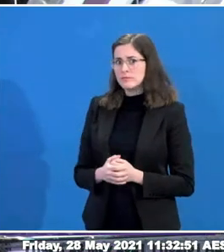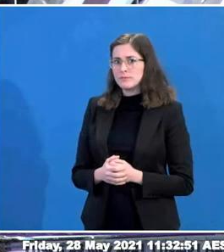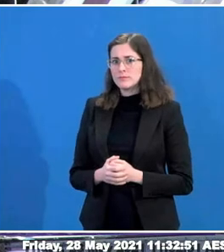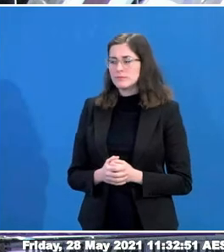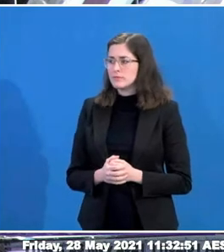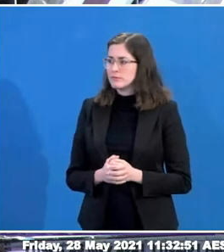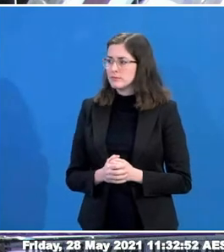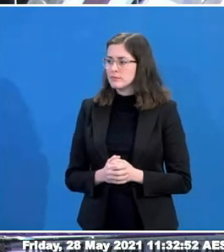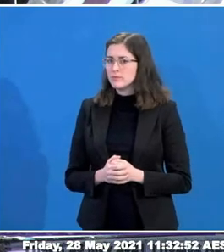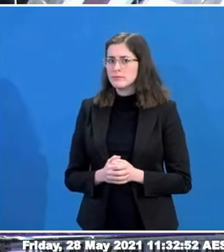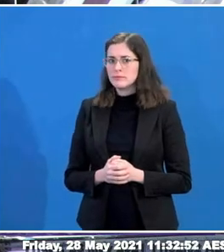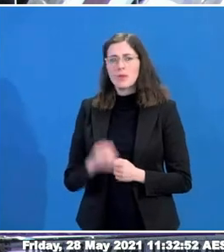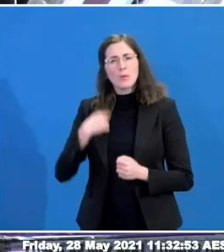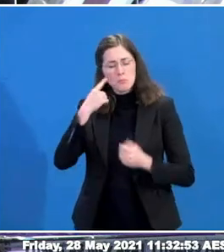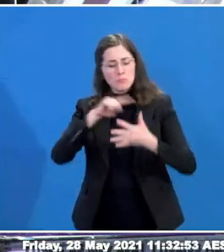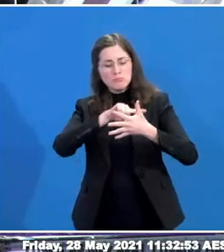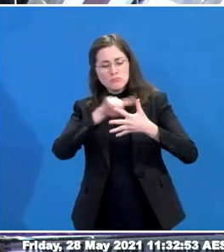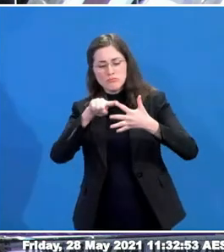Looking at each of the items, one to five ---